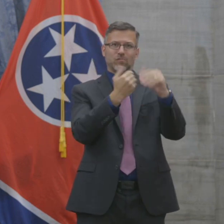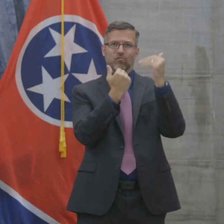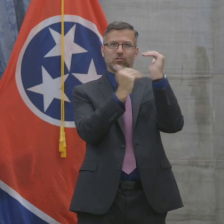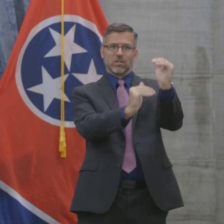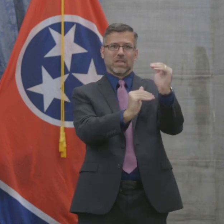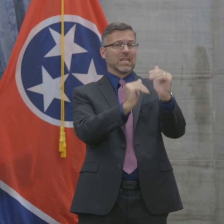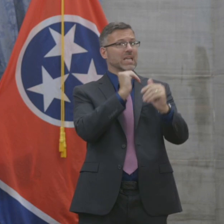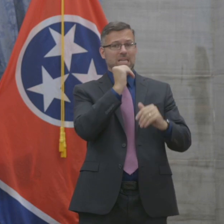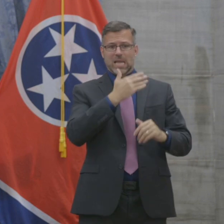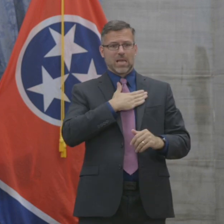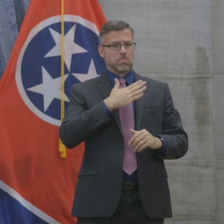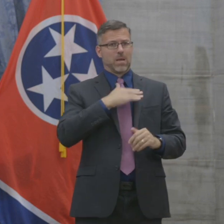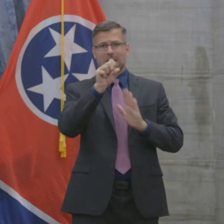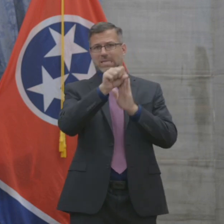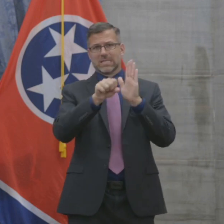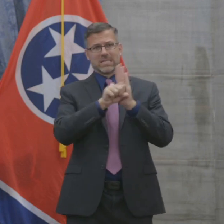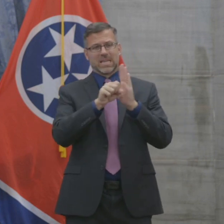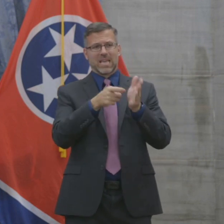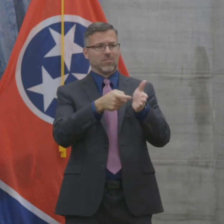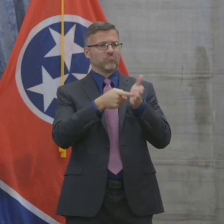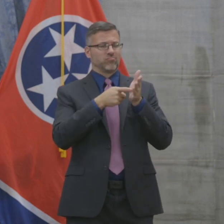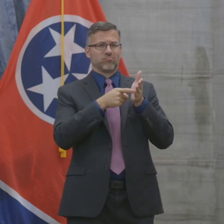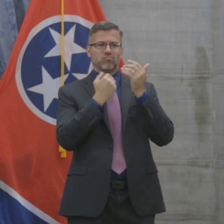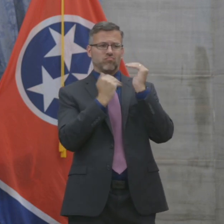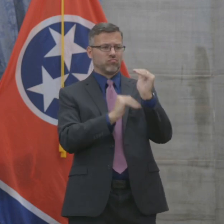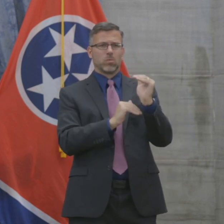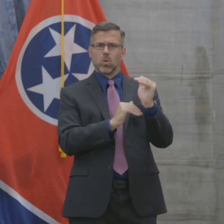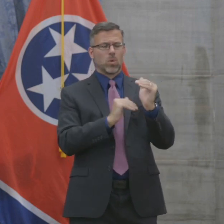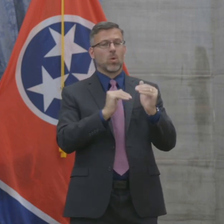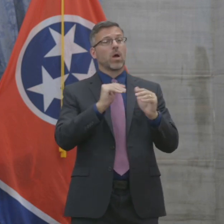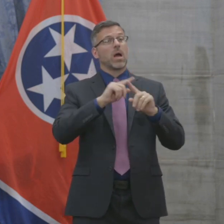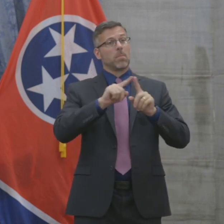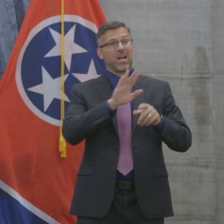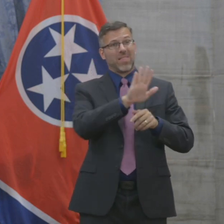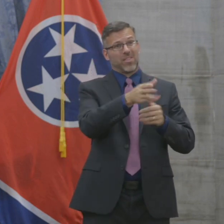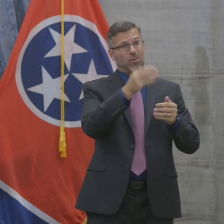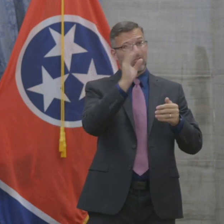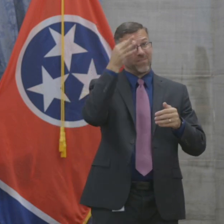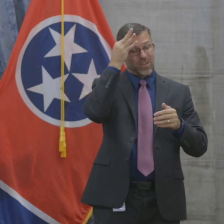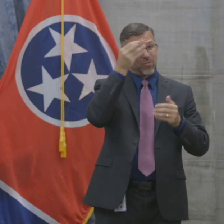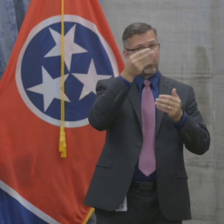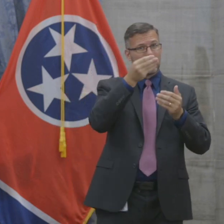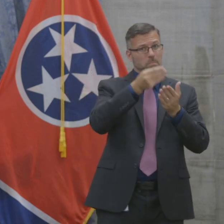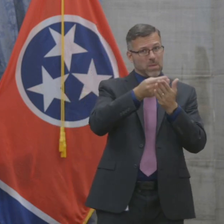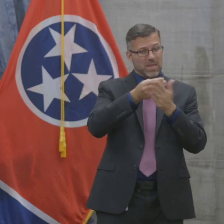There's two pieces to that. One -- the one piece that's the state's responsibility, we actually are looking at a change